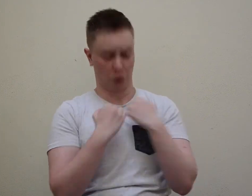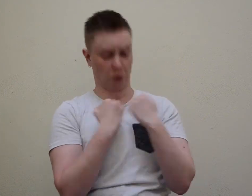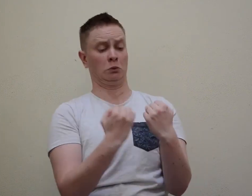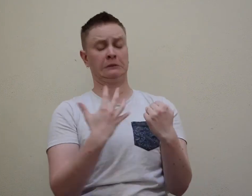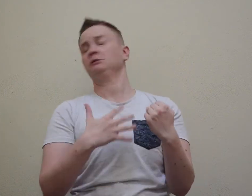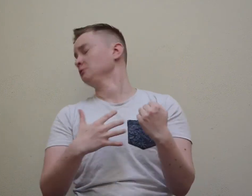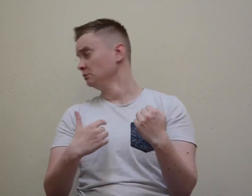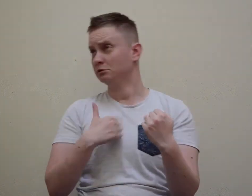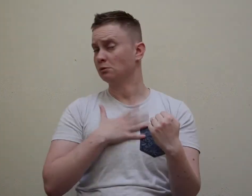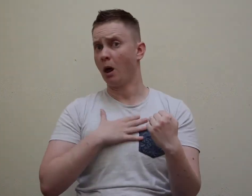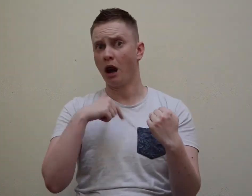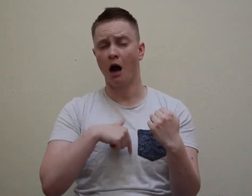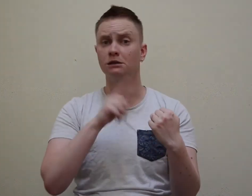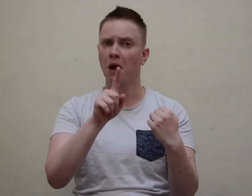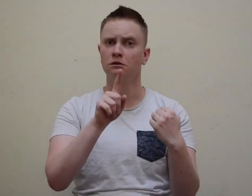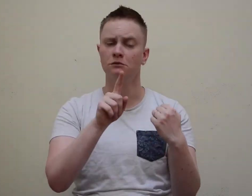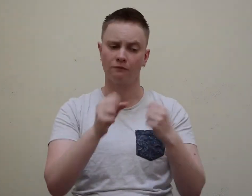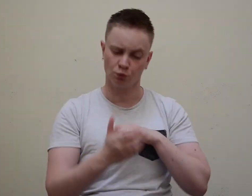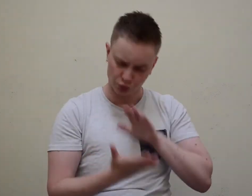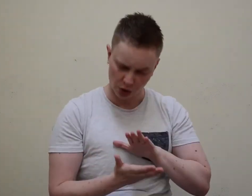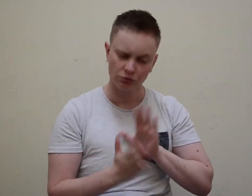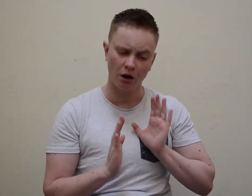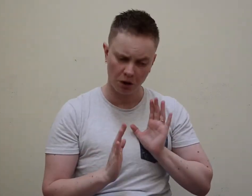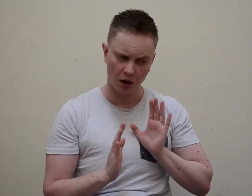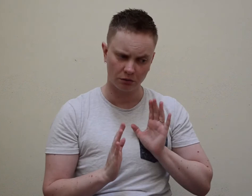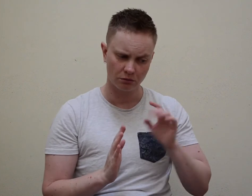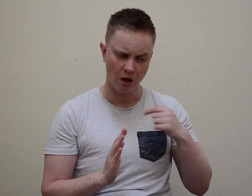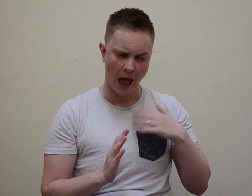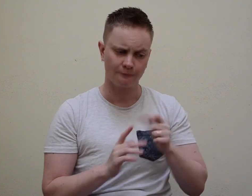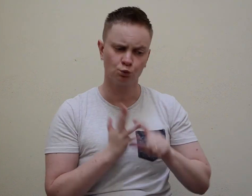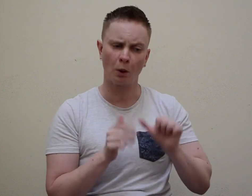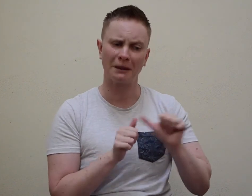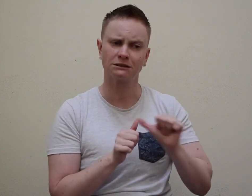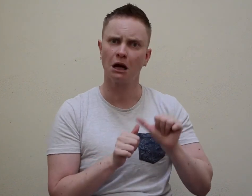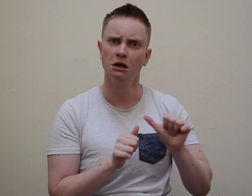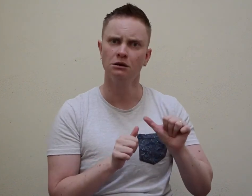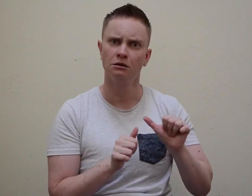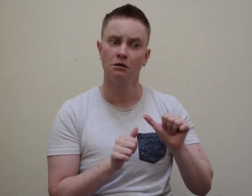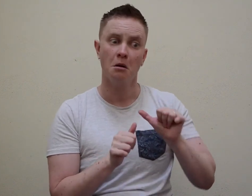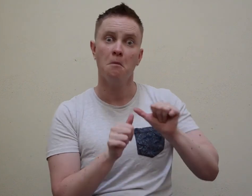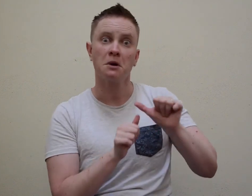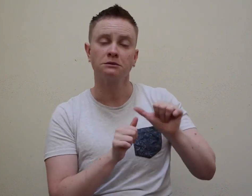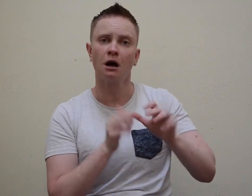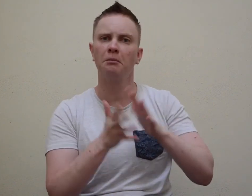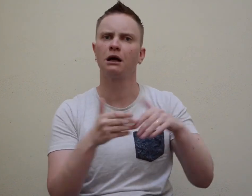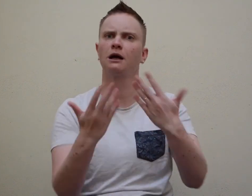and sometimes it can be quite scary looking in there. Not liking what you see, but you know, understanding that you have to do better,